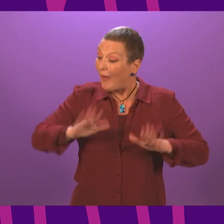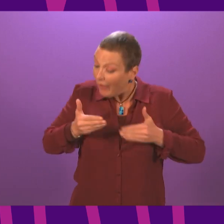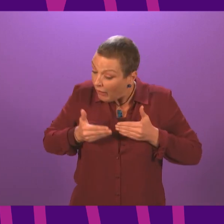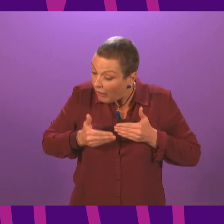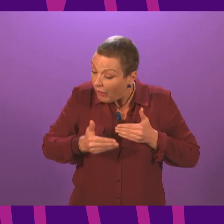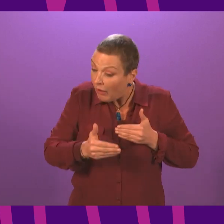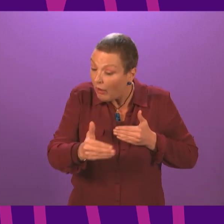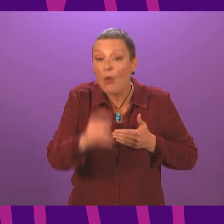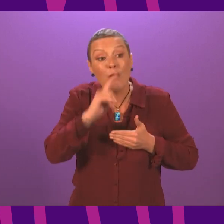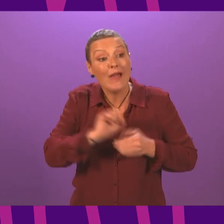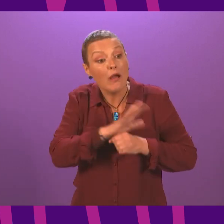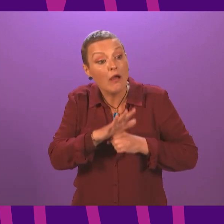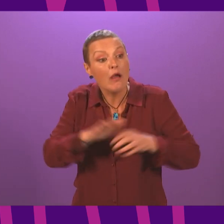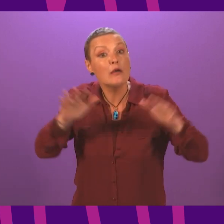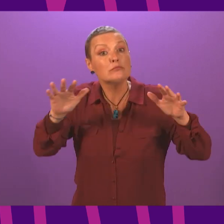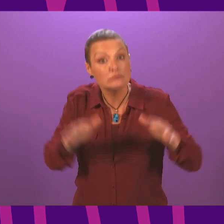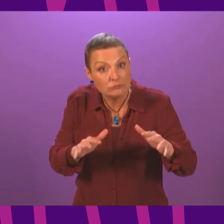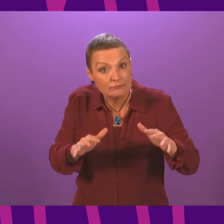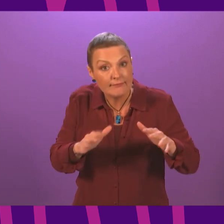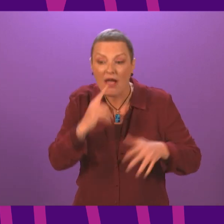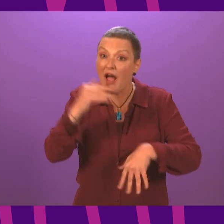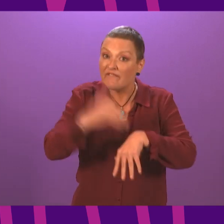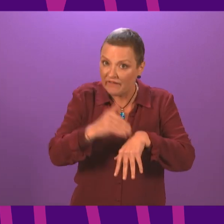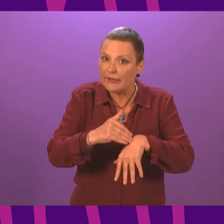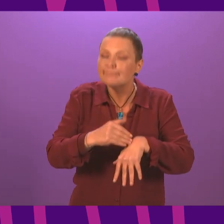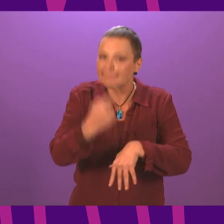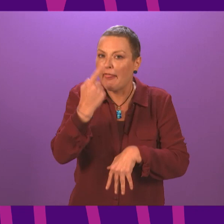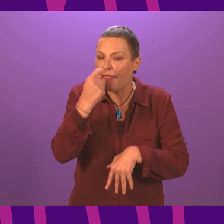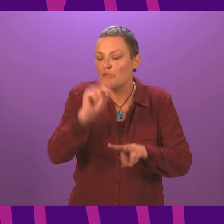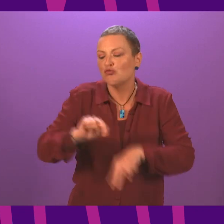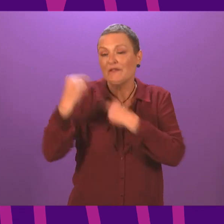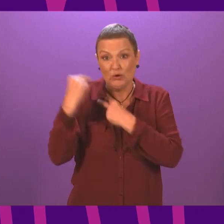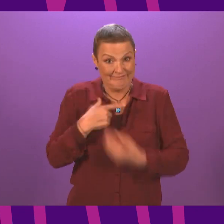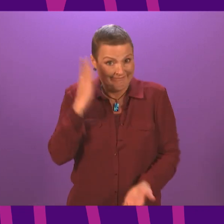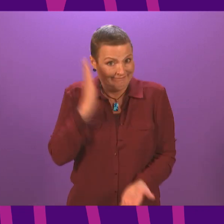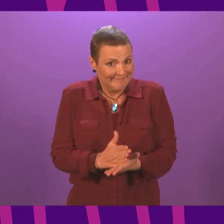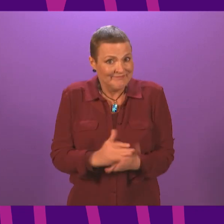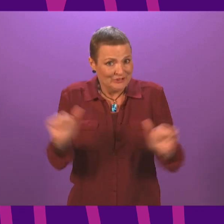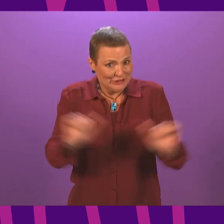Clearly, that impact is significant and continuing in all areas of life. Social